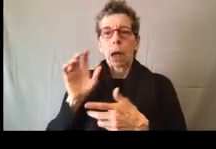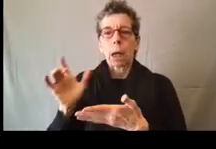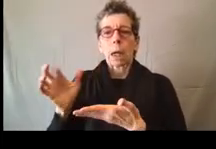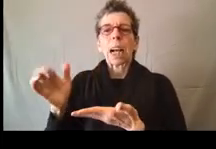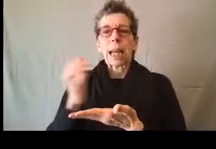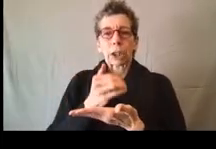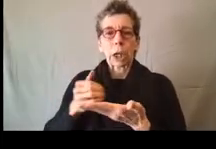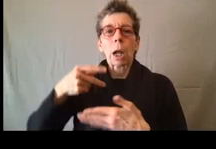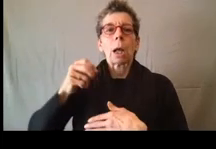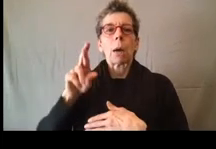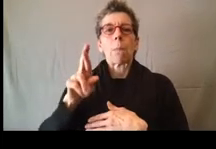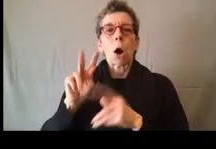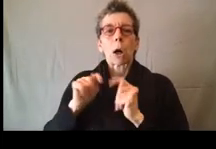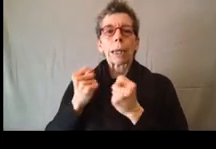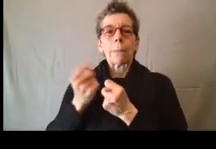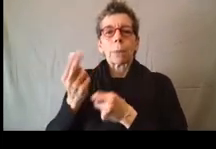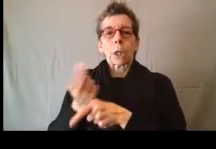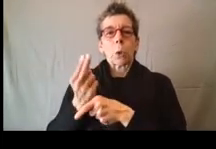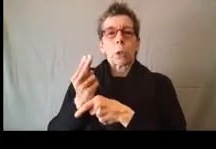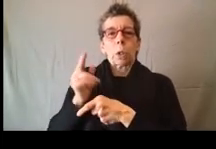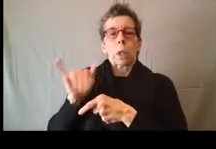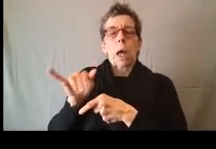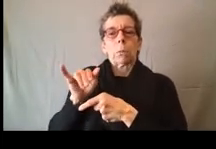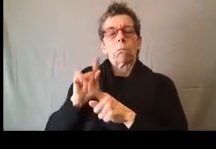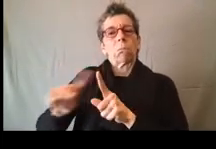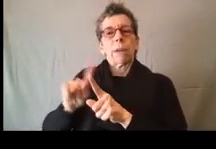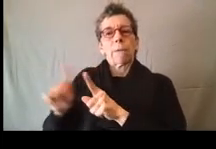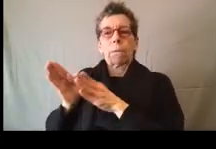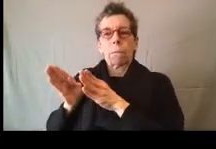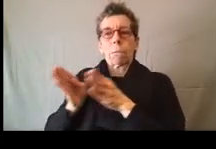to use an organic process of looking for information on the website because each website will be